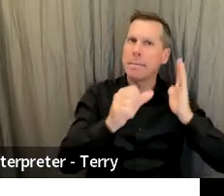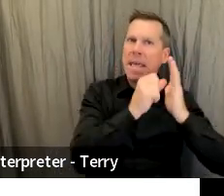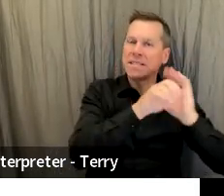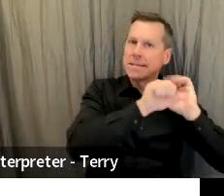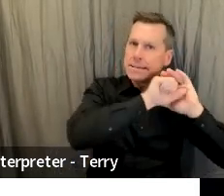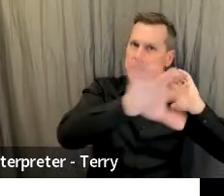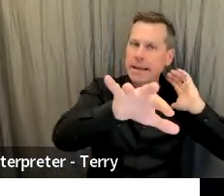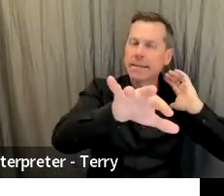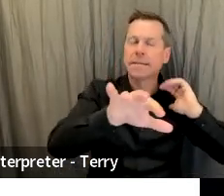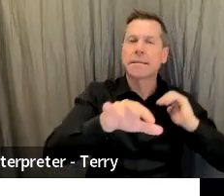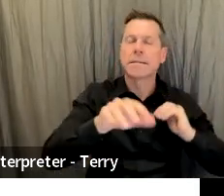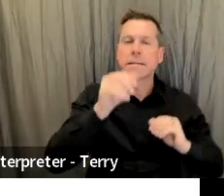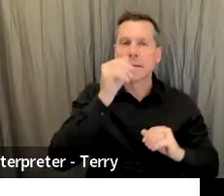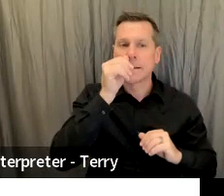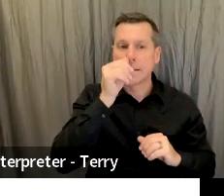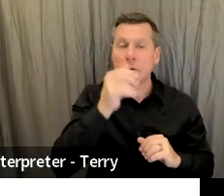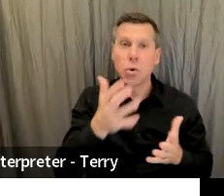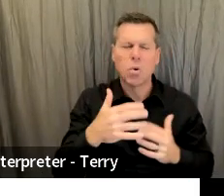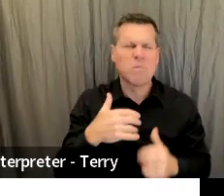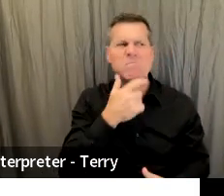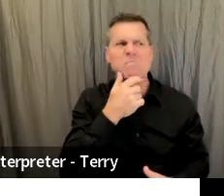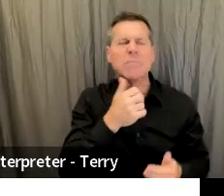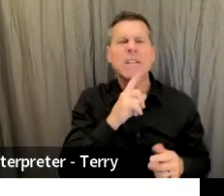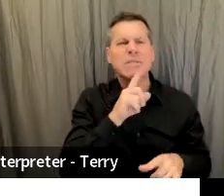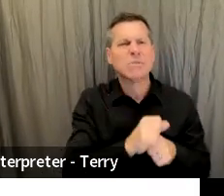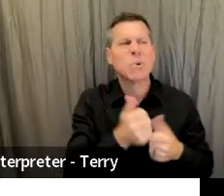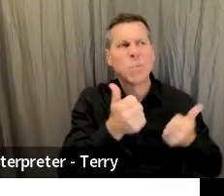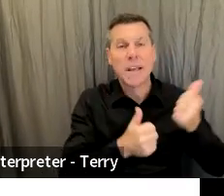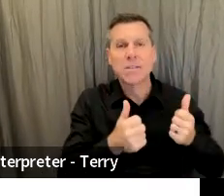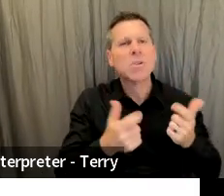If you're not sure, we can always set up a meeting and and we can look over it a little bit